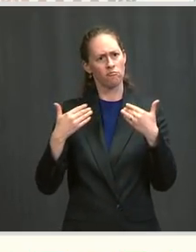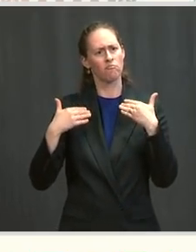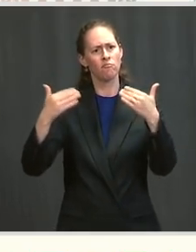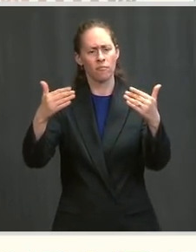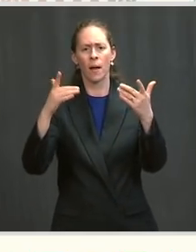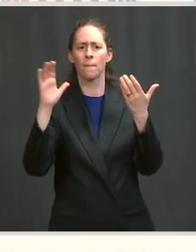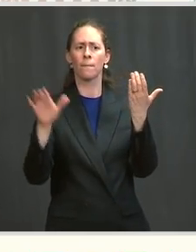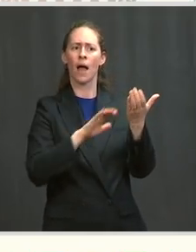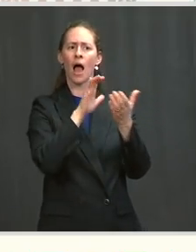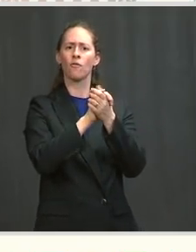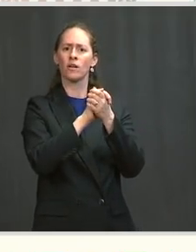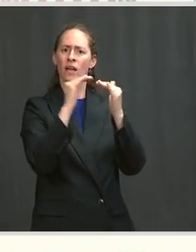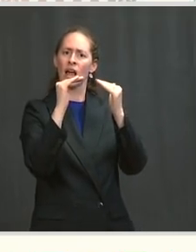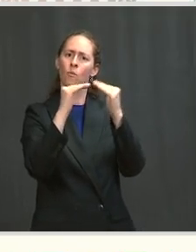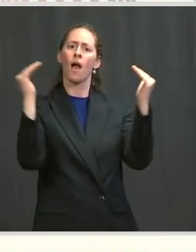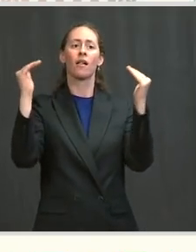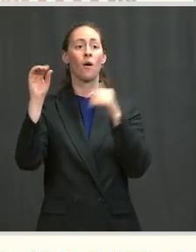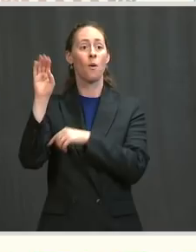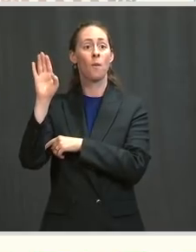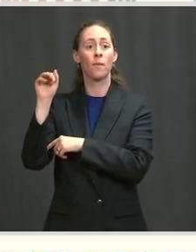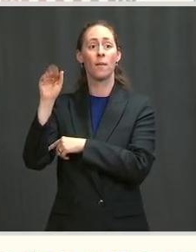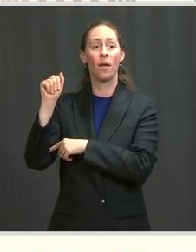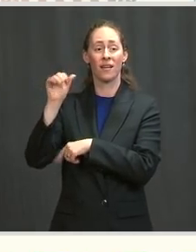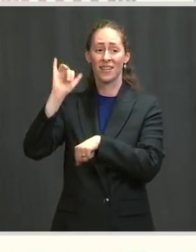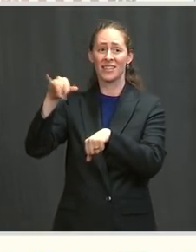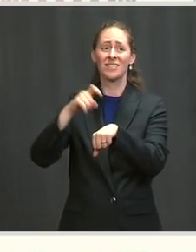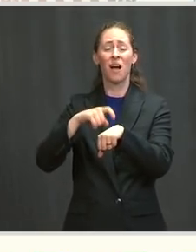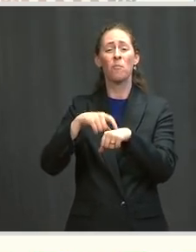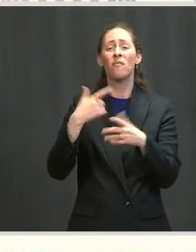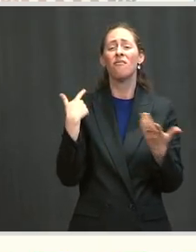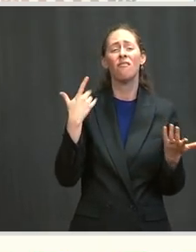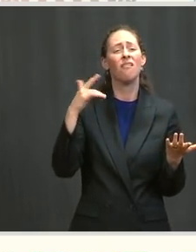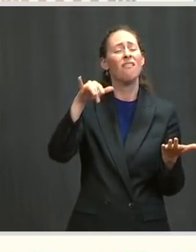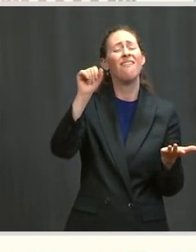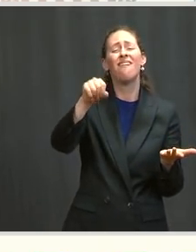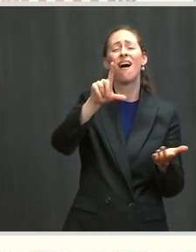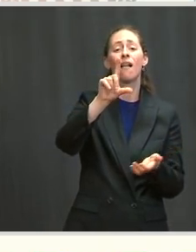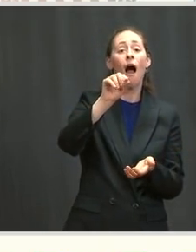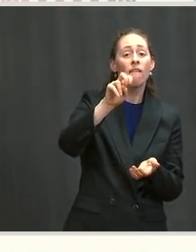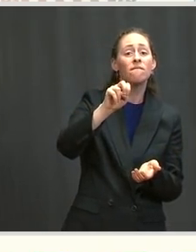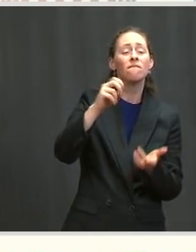because, at the time, I said, "Love is love, period." Six year ago, tomorrow,